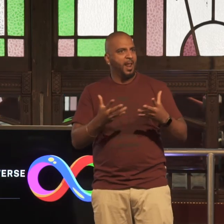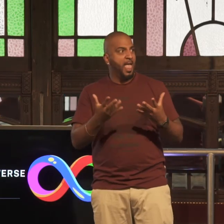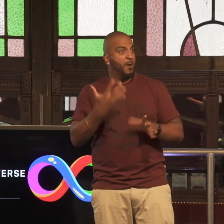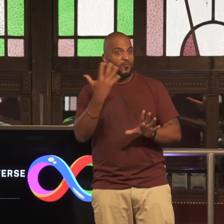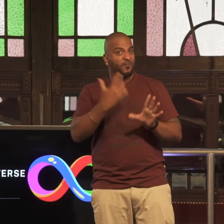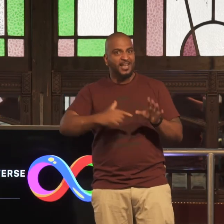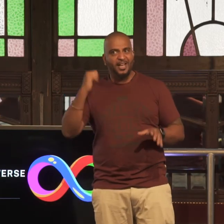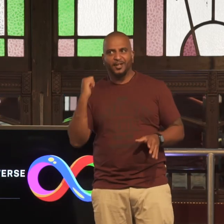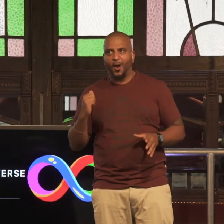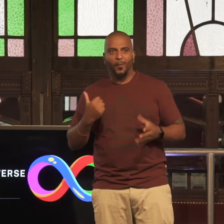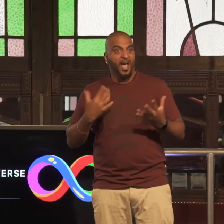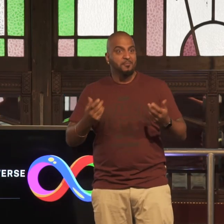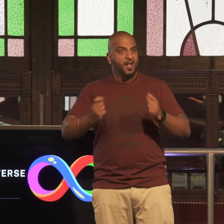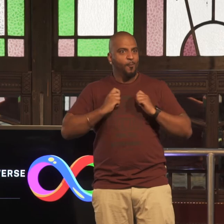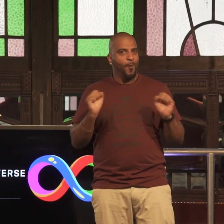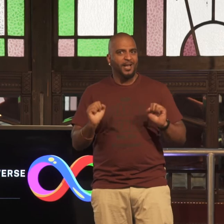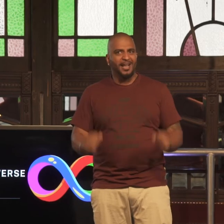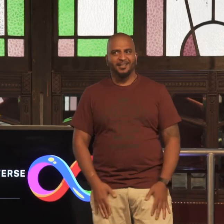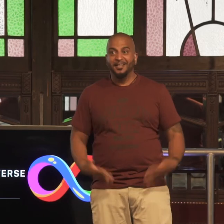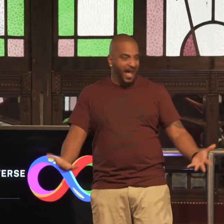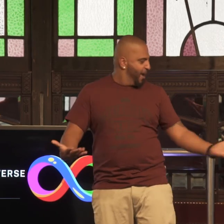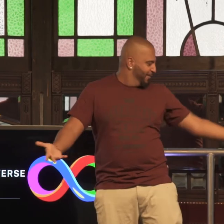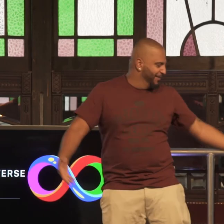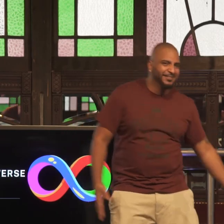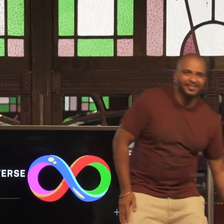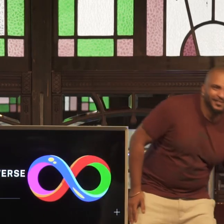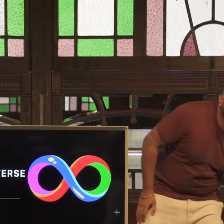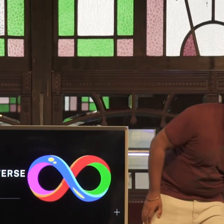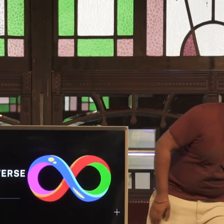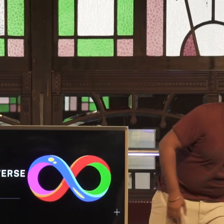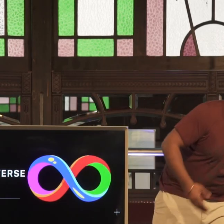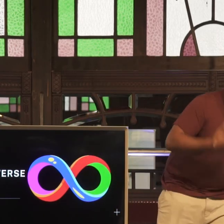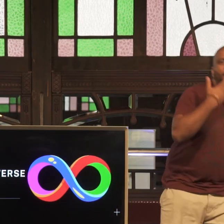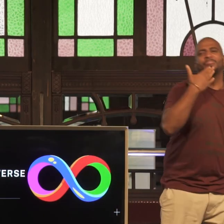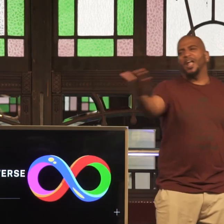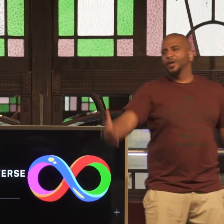You know, the last time I received an award, it was when I was a football player 15 years ago.